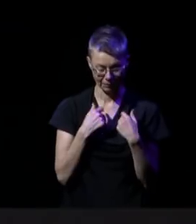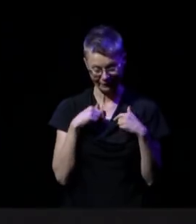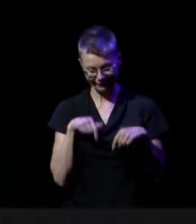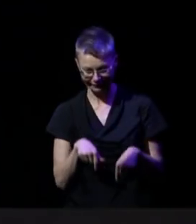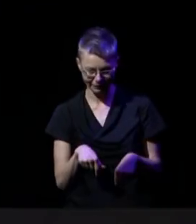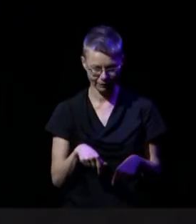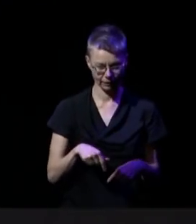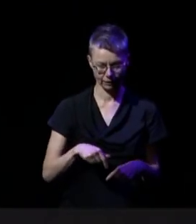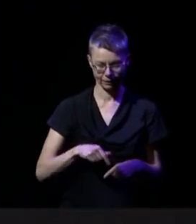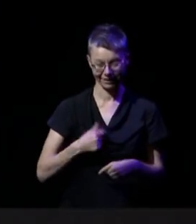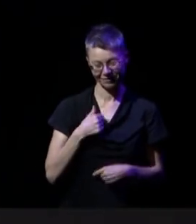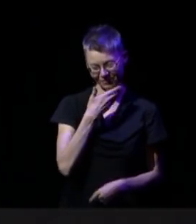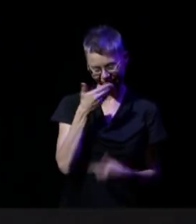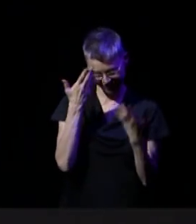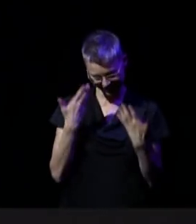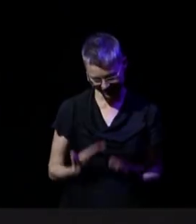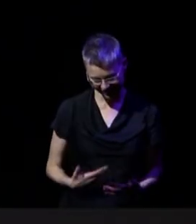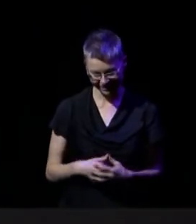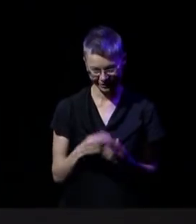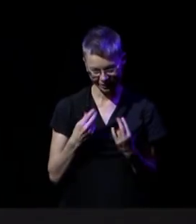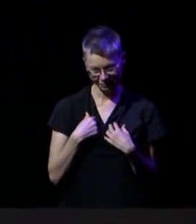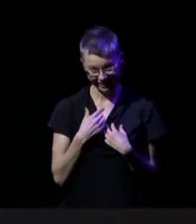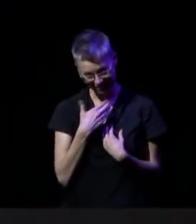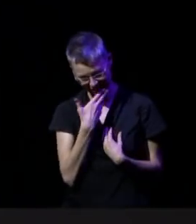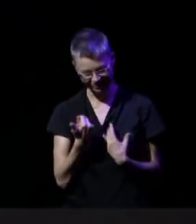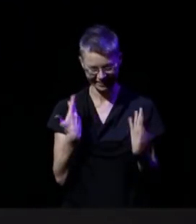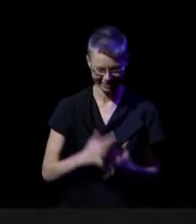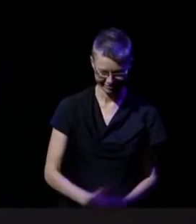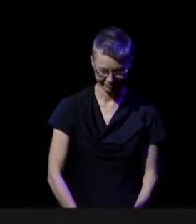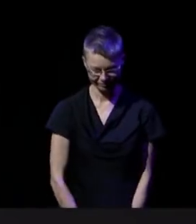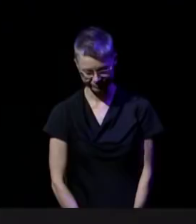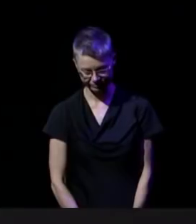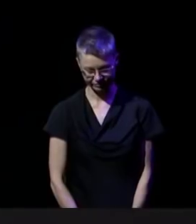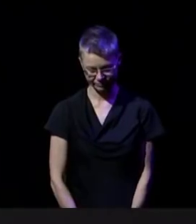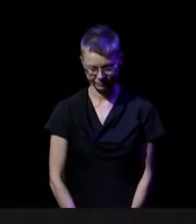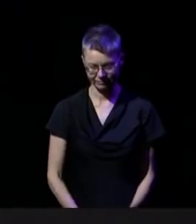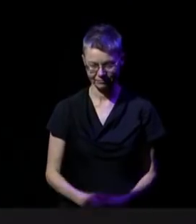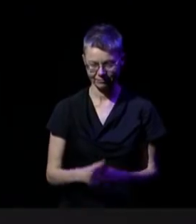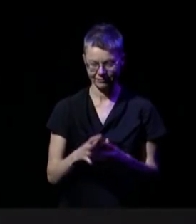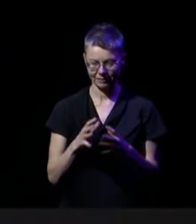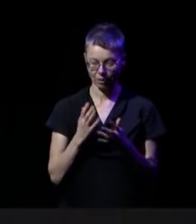you know, lovely and look at me and how lovely I am, and doesn't have a huge amount of agency in it.